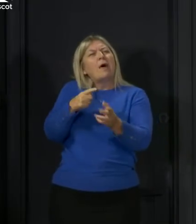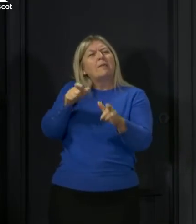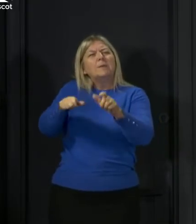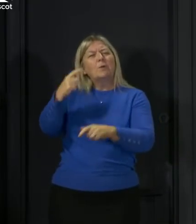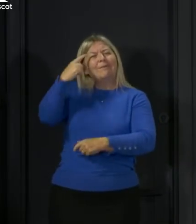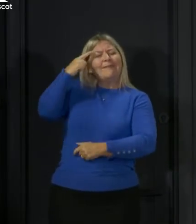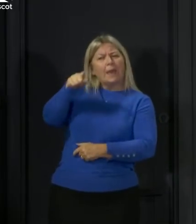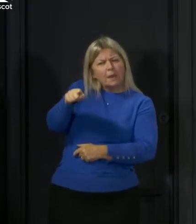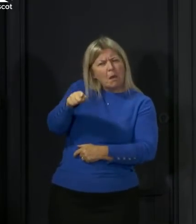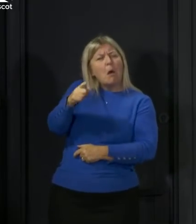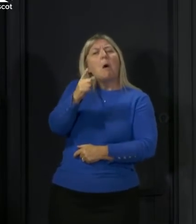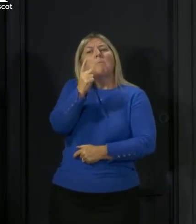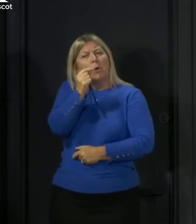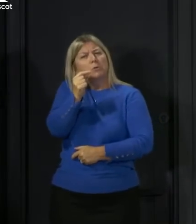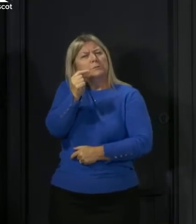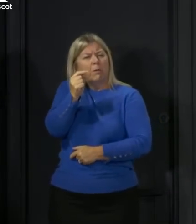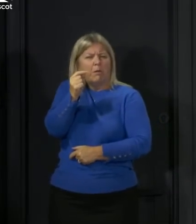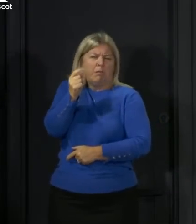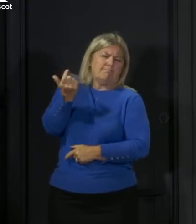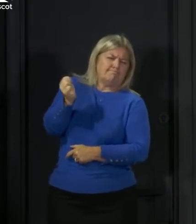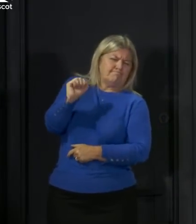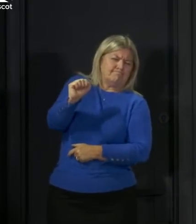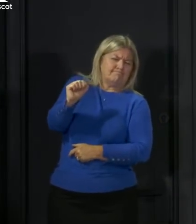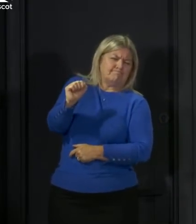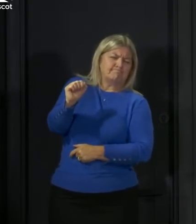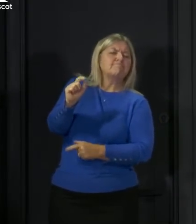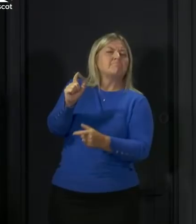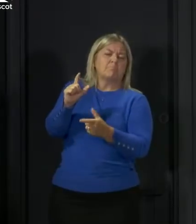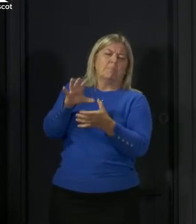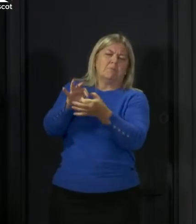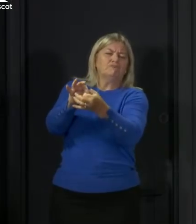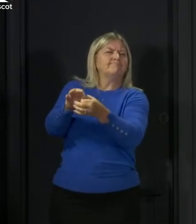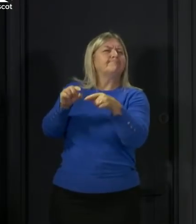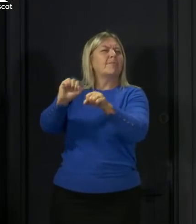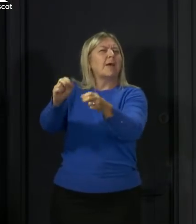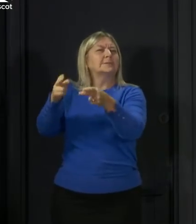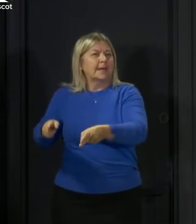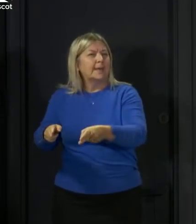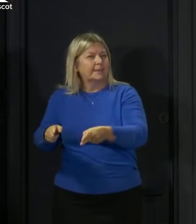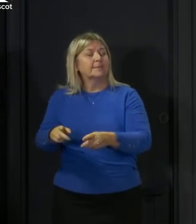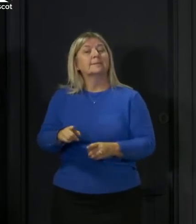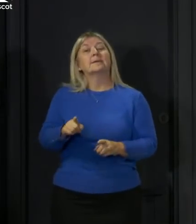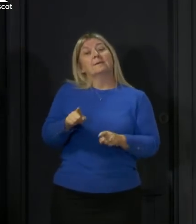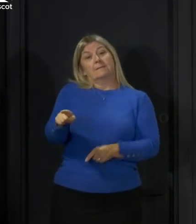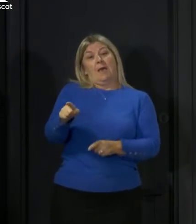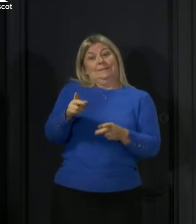The latest NRS update covers the period to Sunday 27 September. At that time, we had